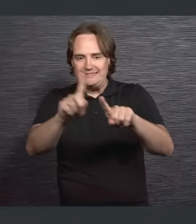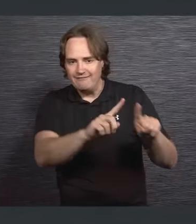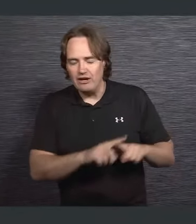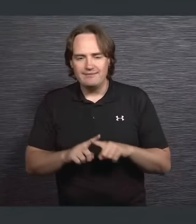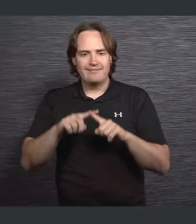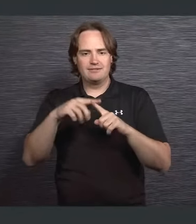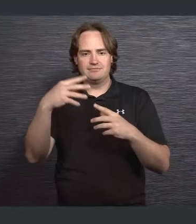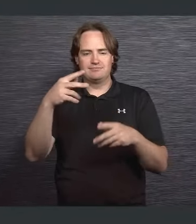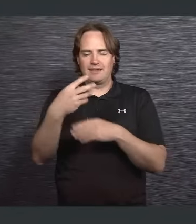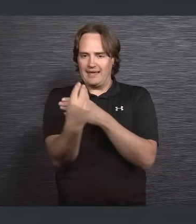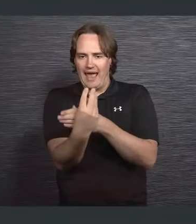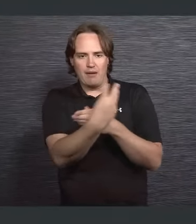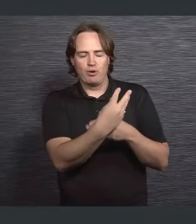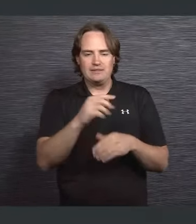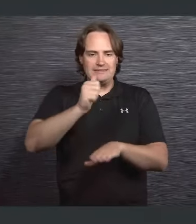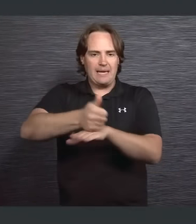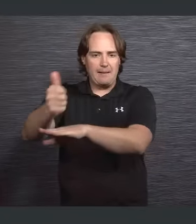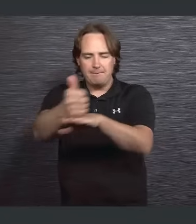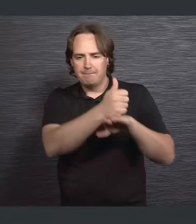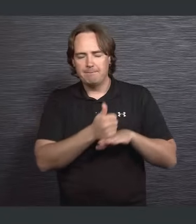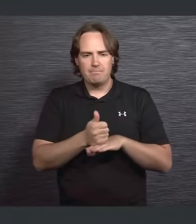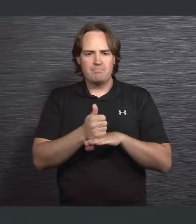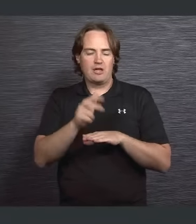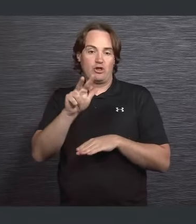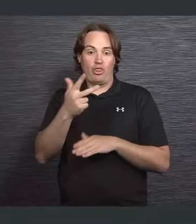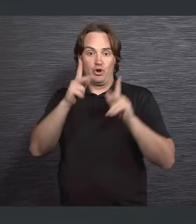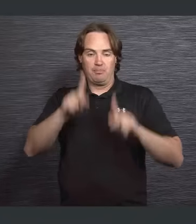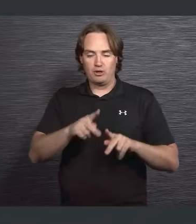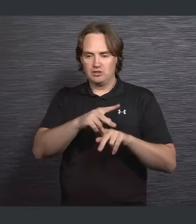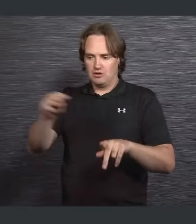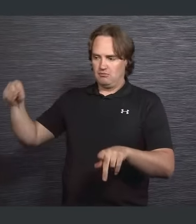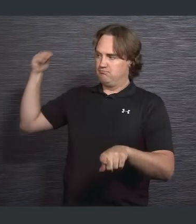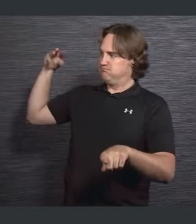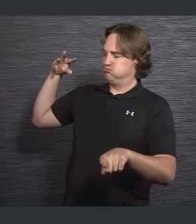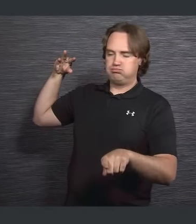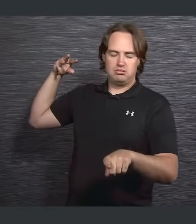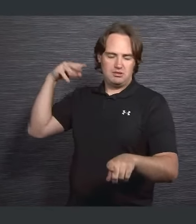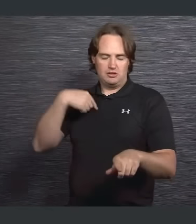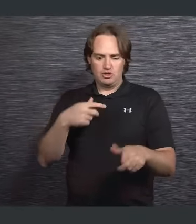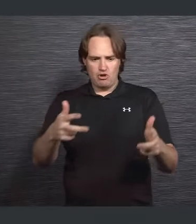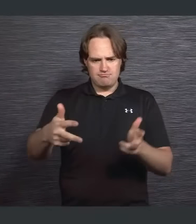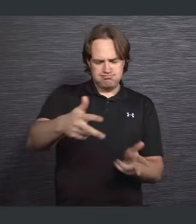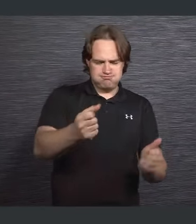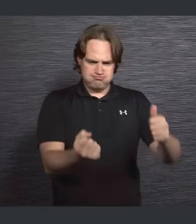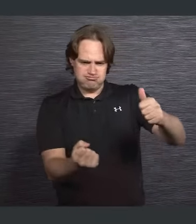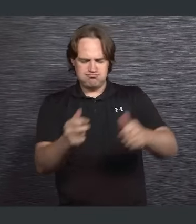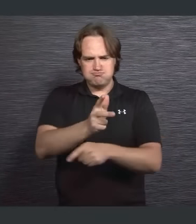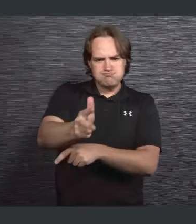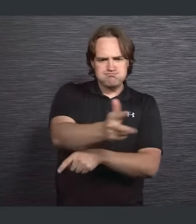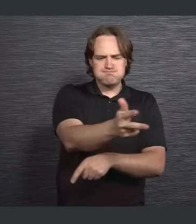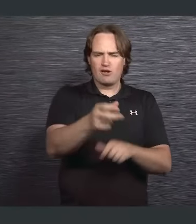And then, finally, the third person POV behind the car. We had a tiny Rialto camera on an arm that gave us